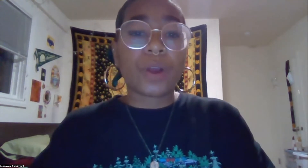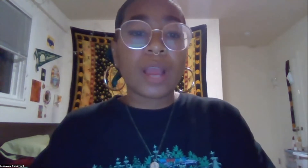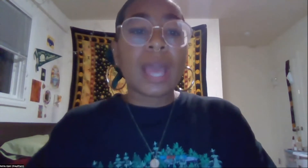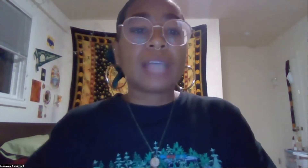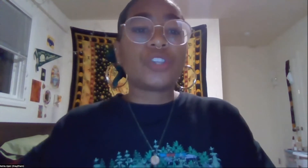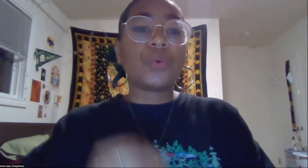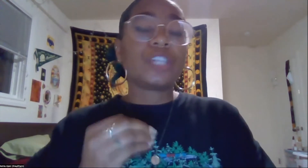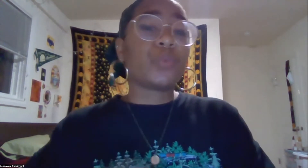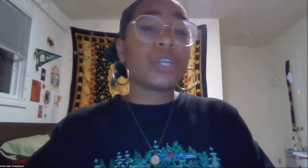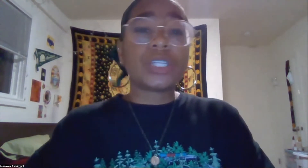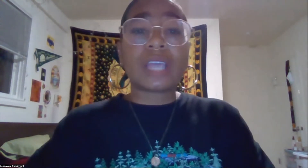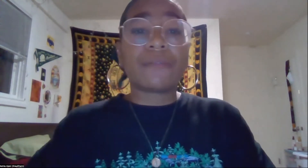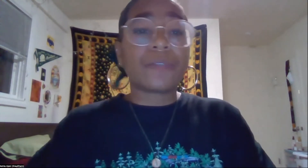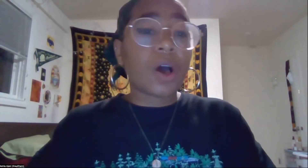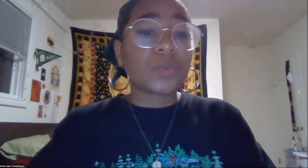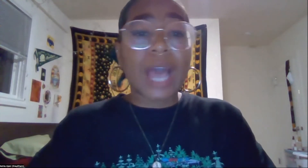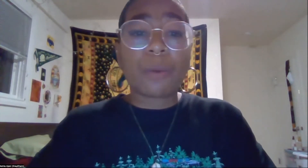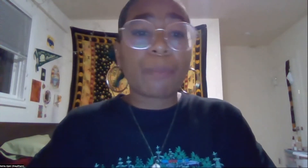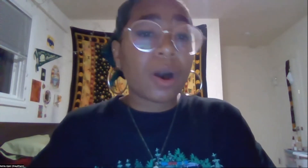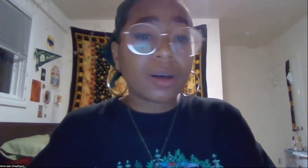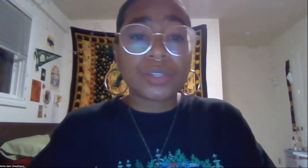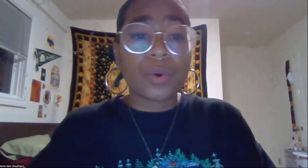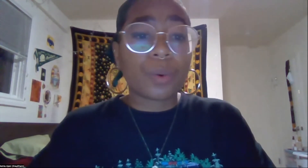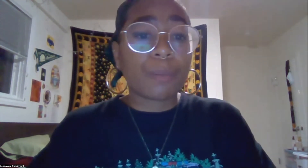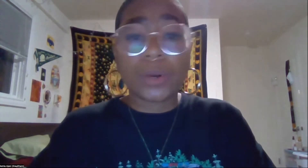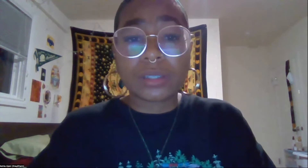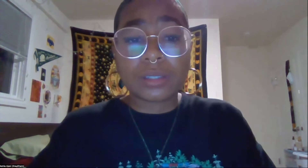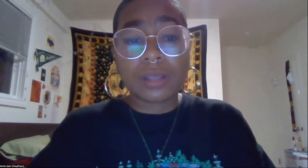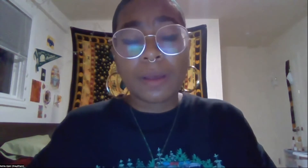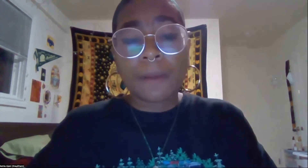has known its ridges and flaws without pause or remorse.